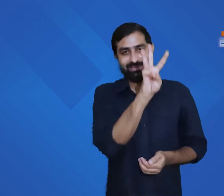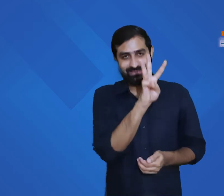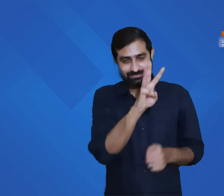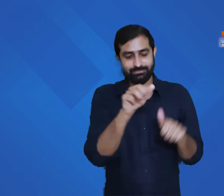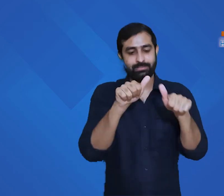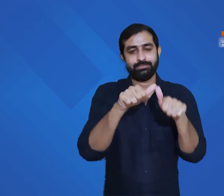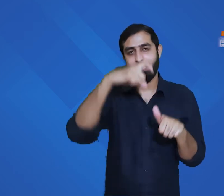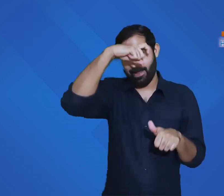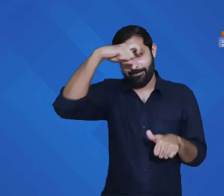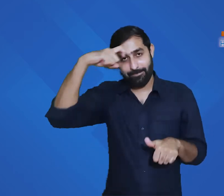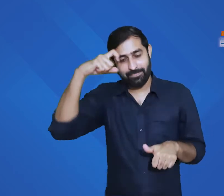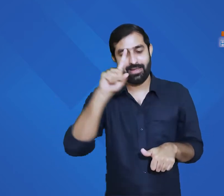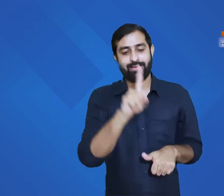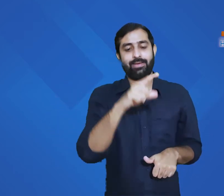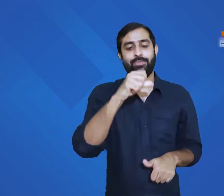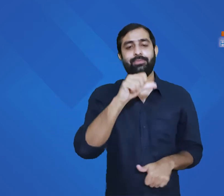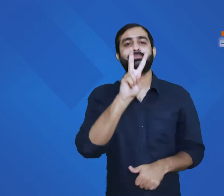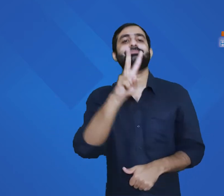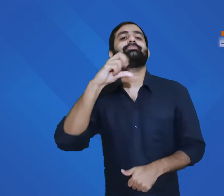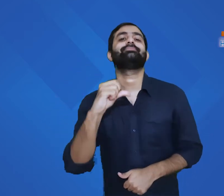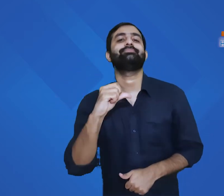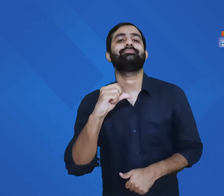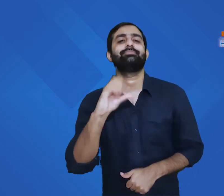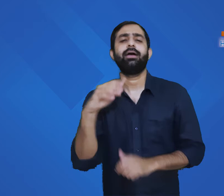He was born on 3rd of April 1929